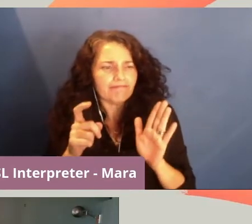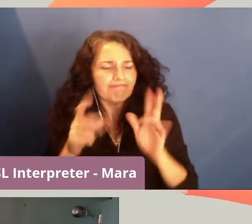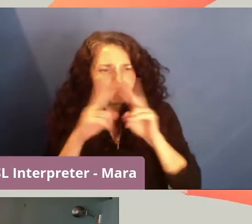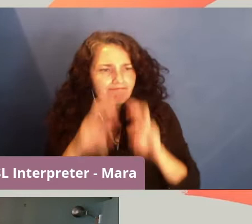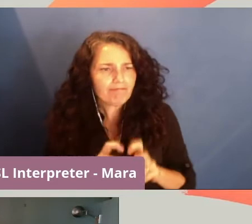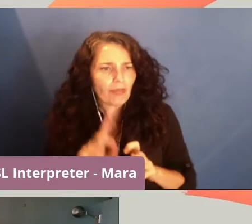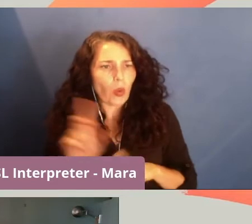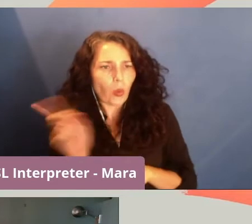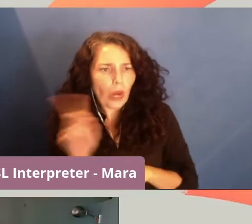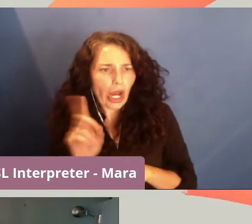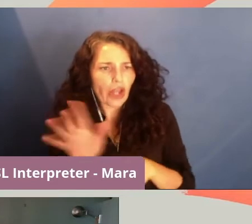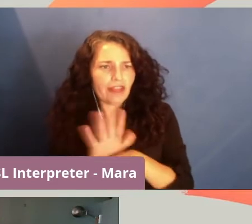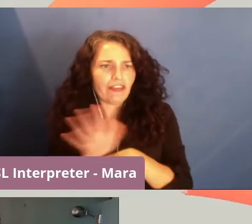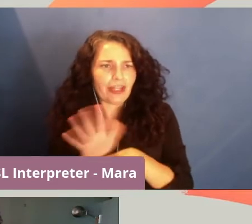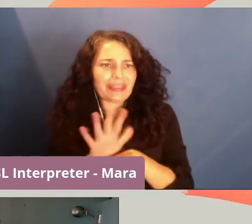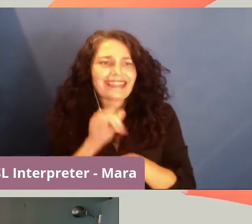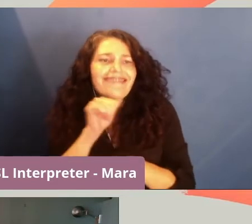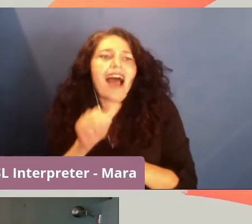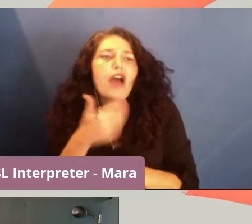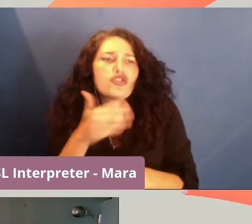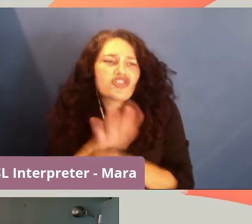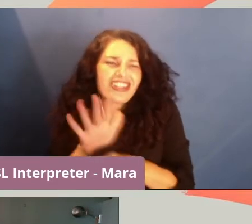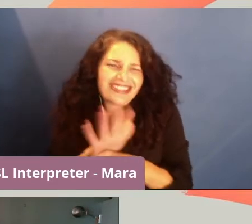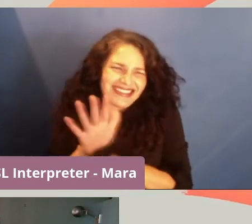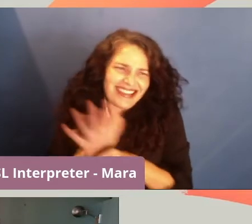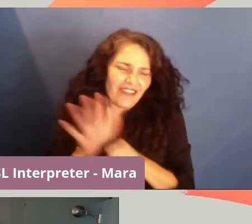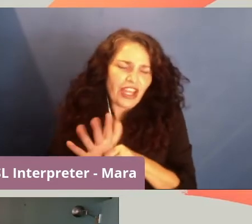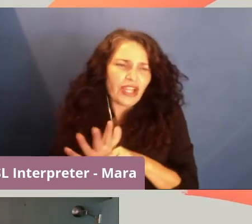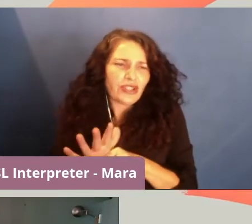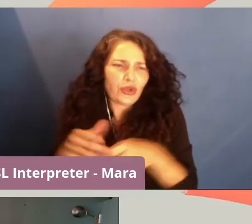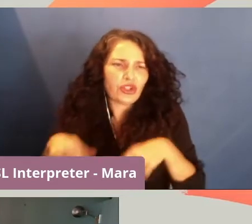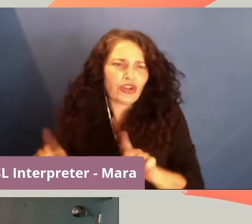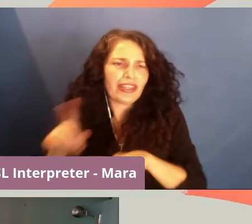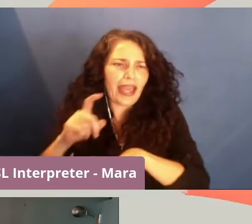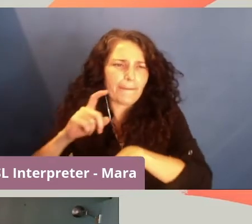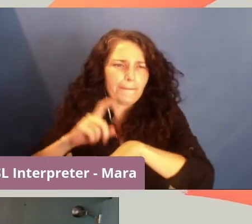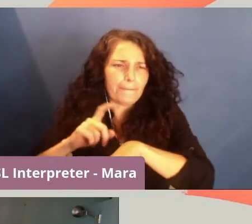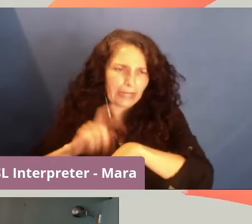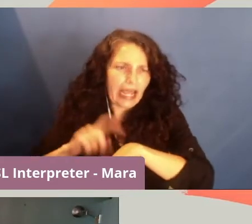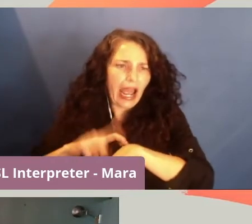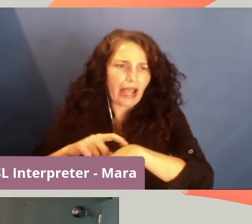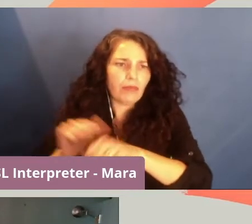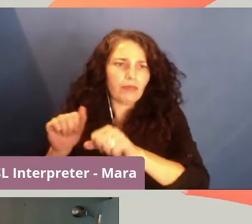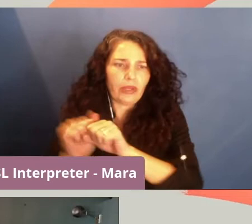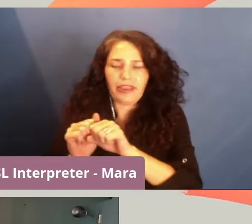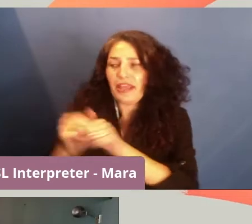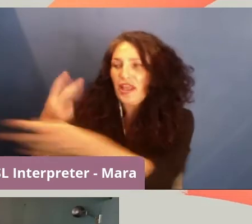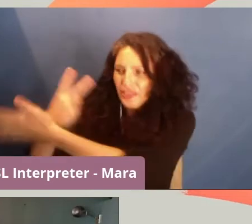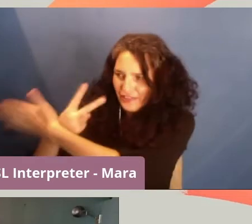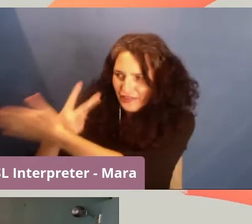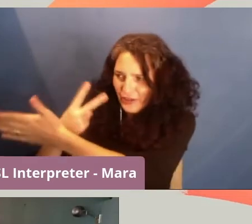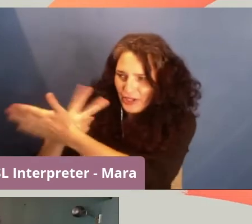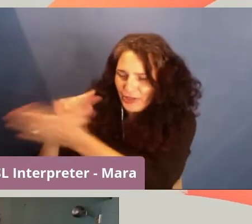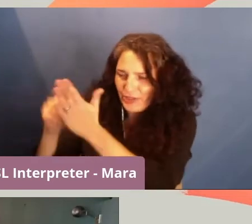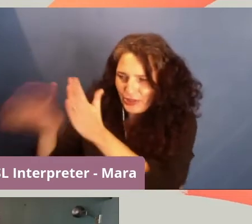And in that moment between student and director, I was reminded of a film that I saw about, I think, 13 years ago,